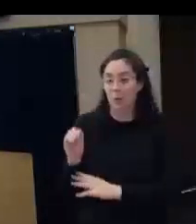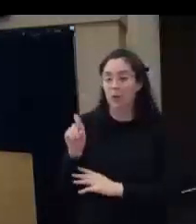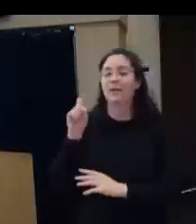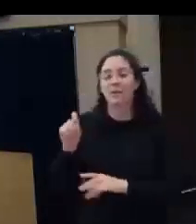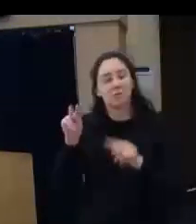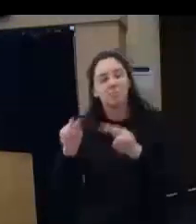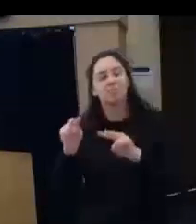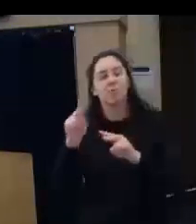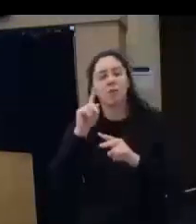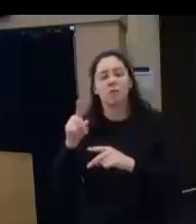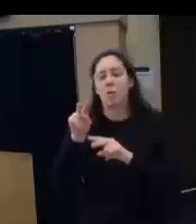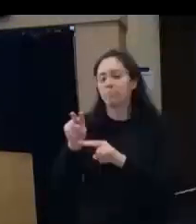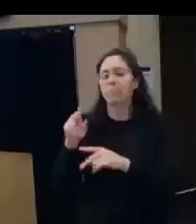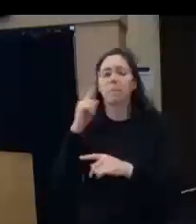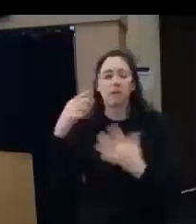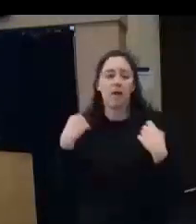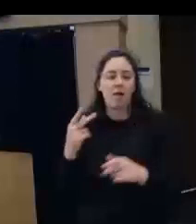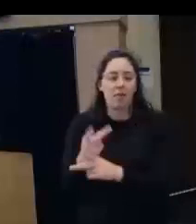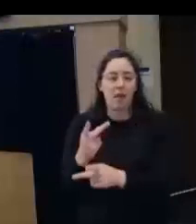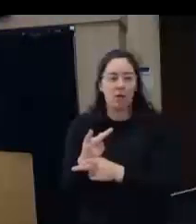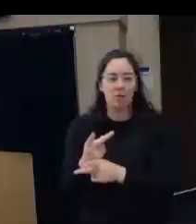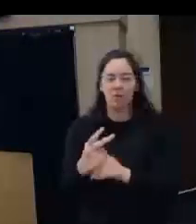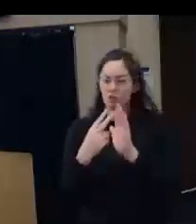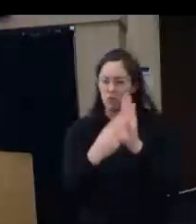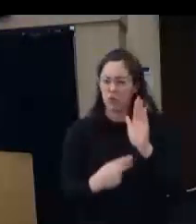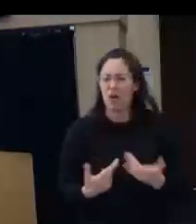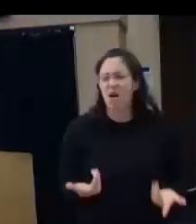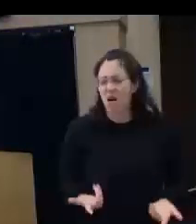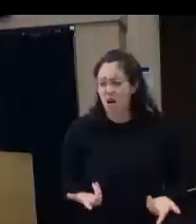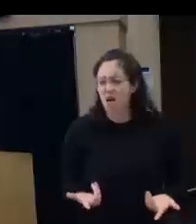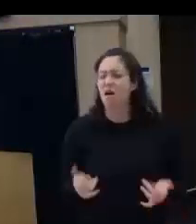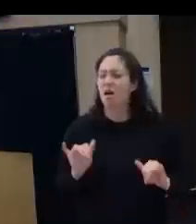health care when you read this you think well everybody must be doing you know everybody must